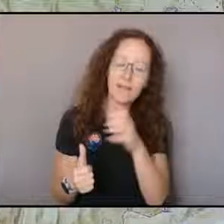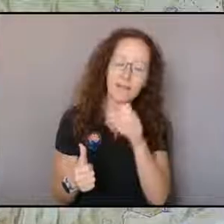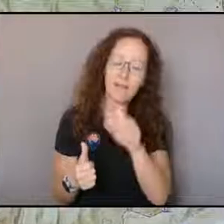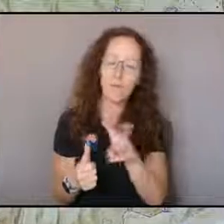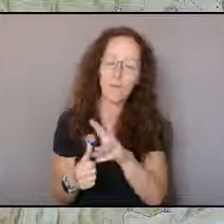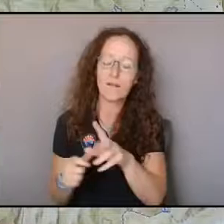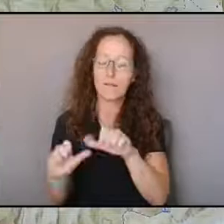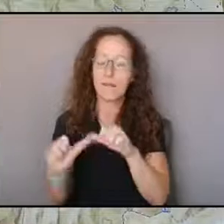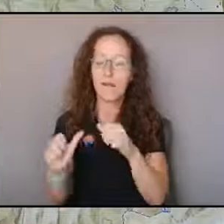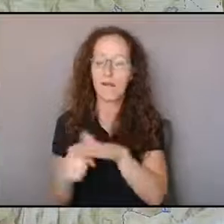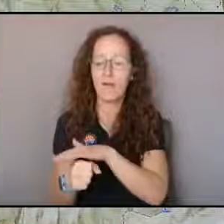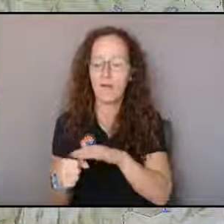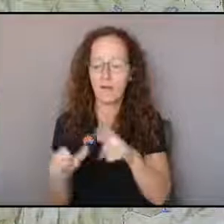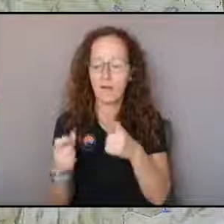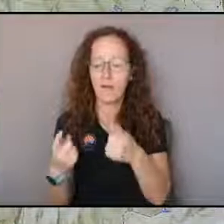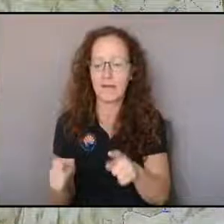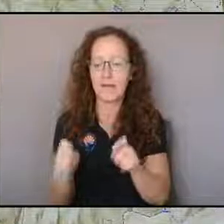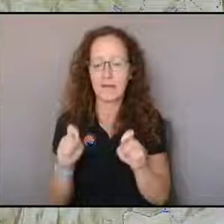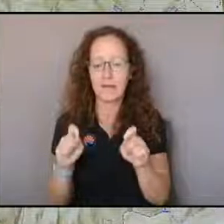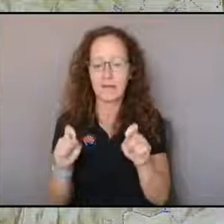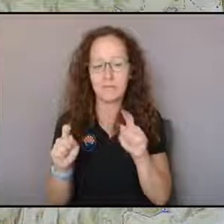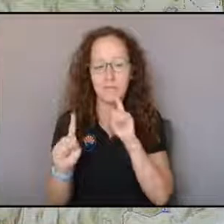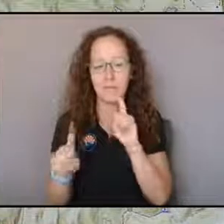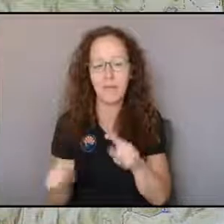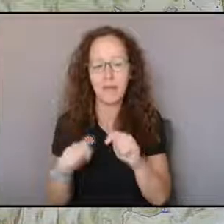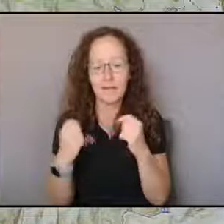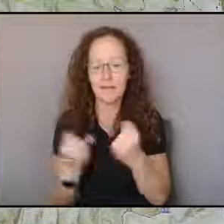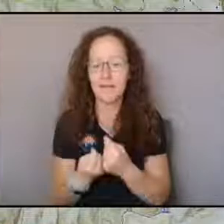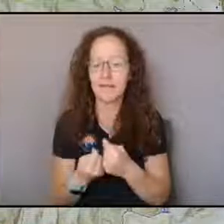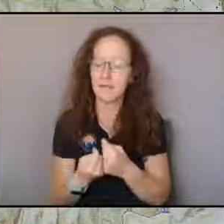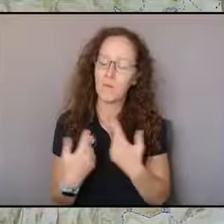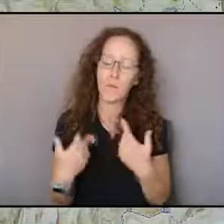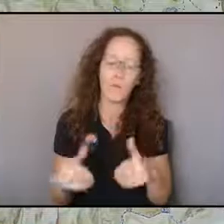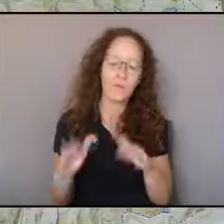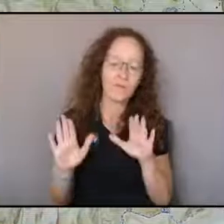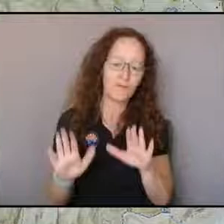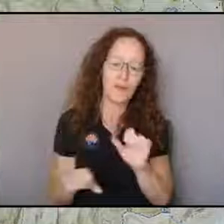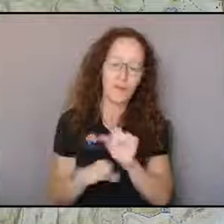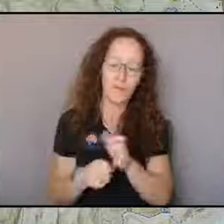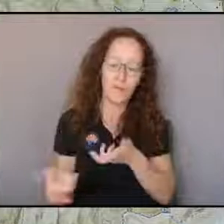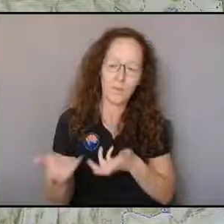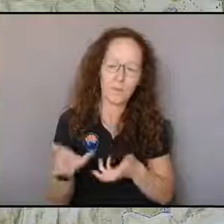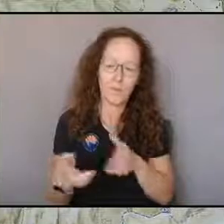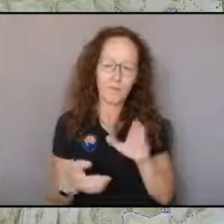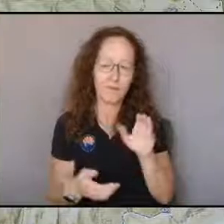MANAGER. I WANT TO THANK SOUTHWEST AREA INCIDENT COMMAND TEAM. THESE FOLKS HAVE BEEN GREAT TO WORK WITH.